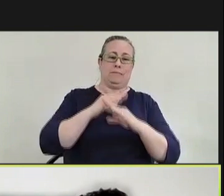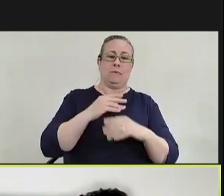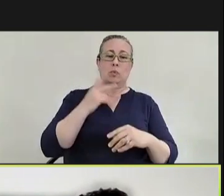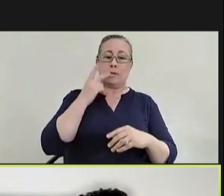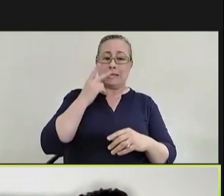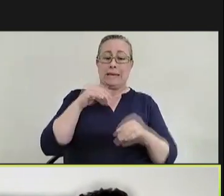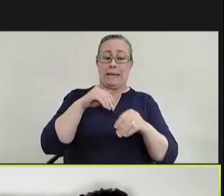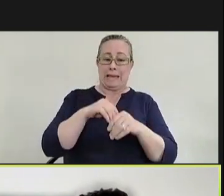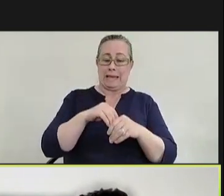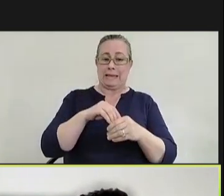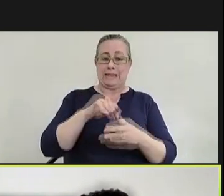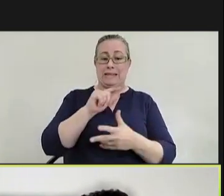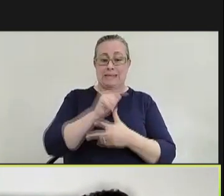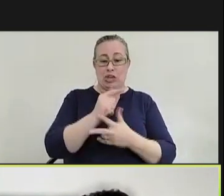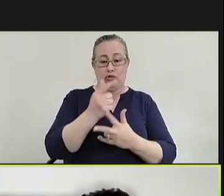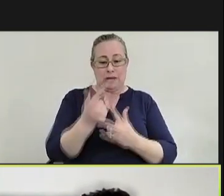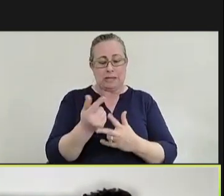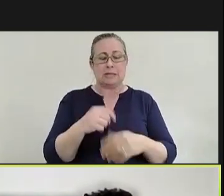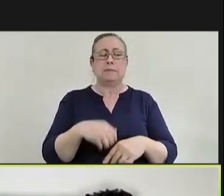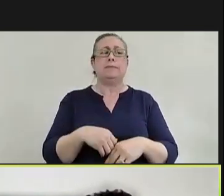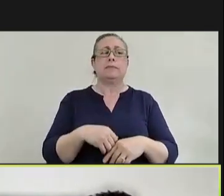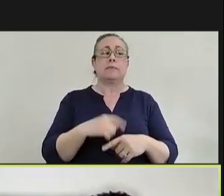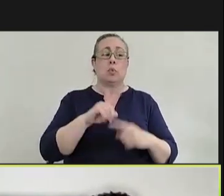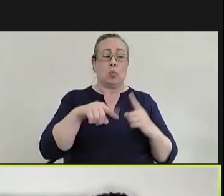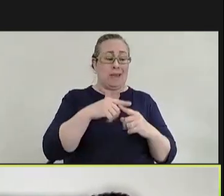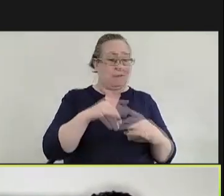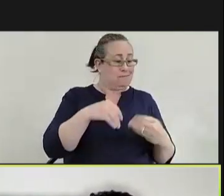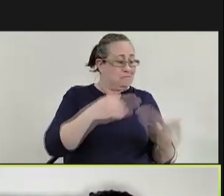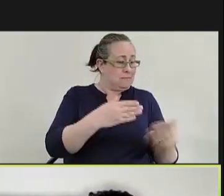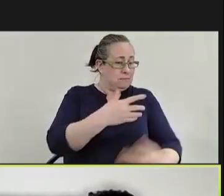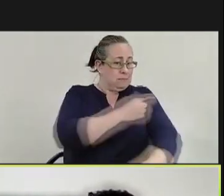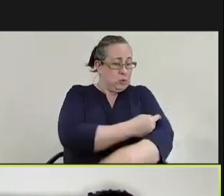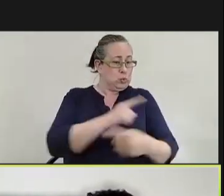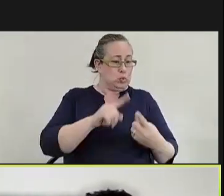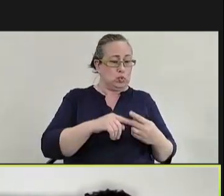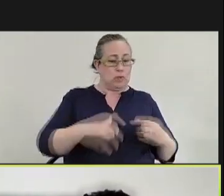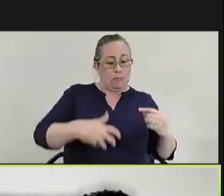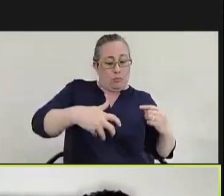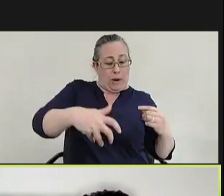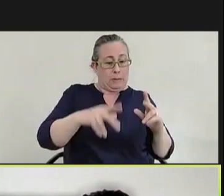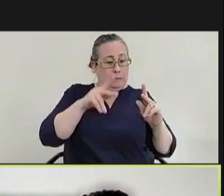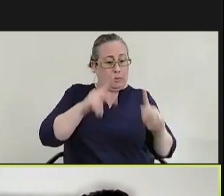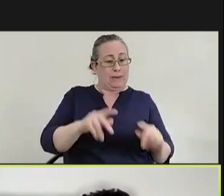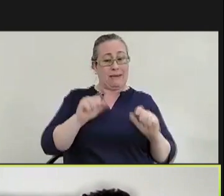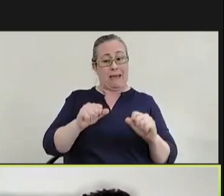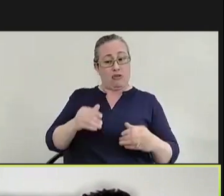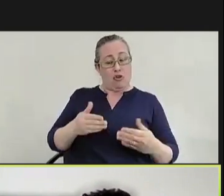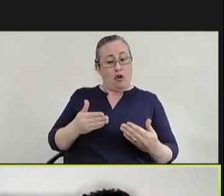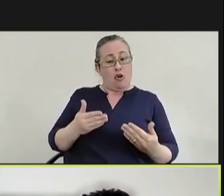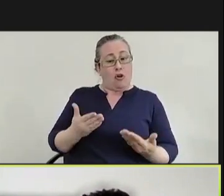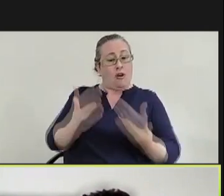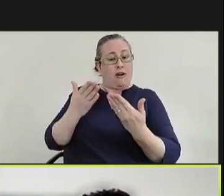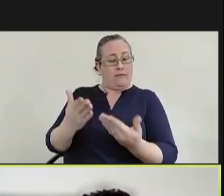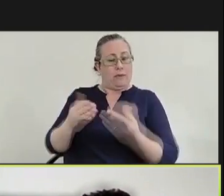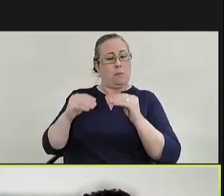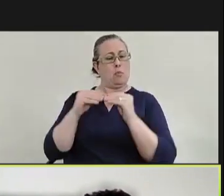by vaccinating the pregnant person, we actually can offer often short-term protection during the